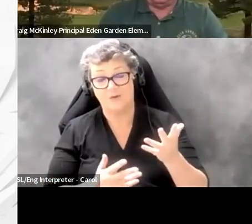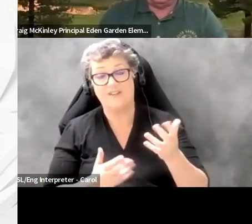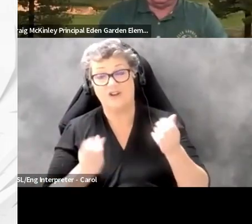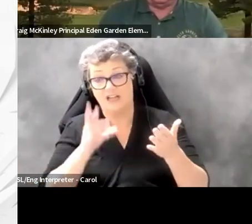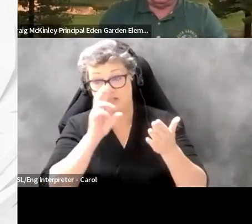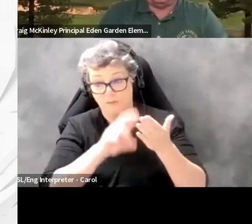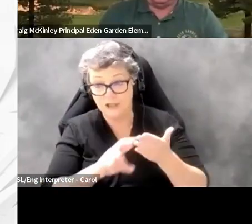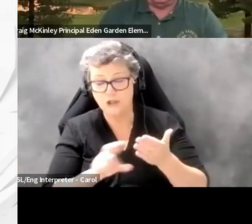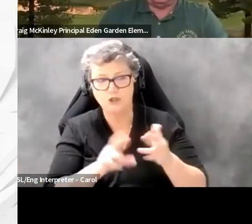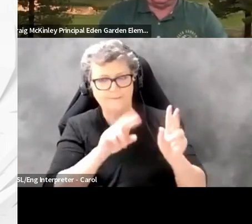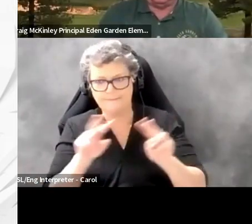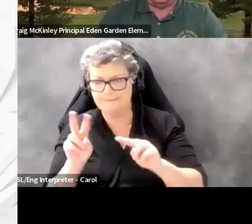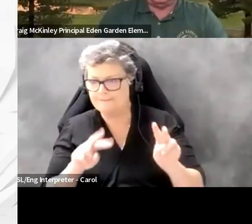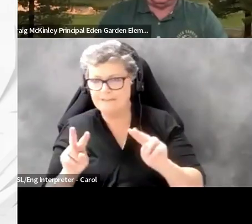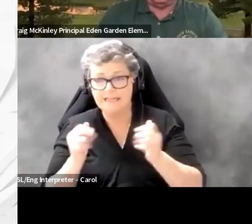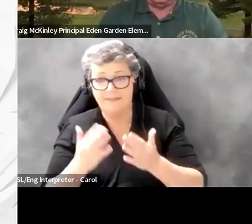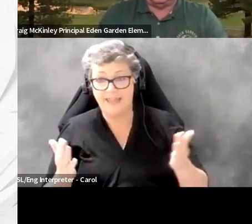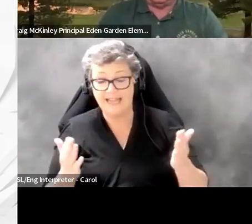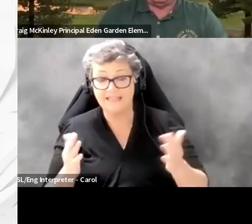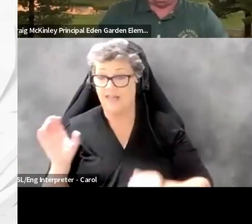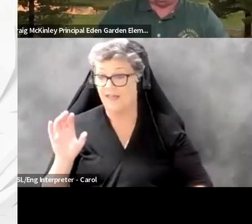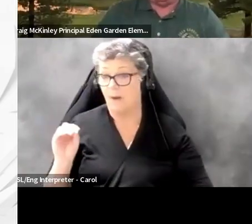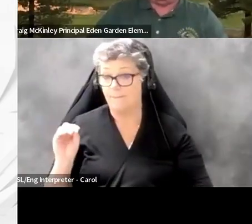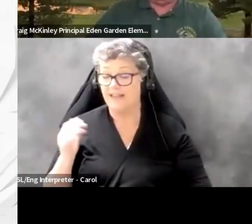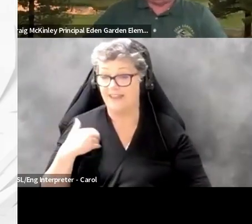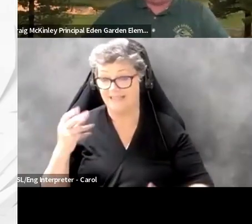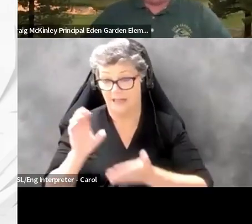looking at lots of things the company that's got a lot of my money and we’re call back to